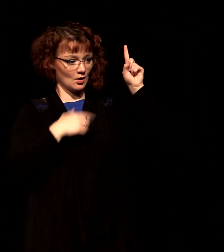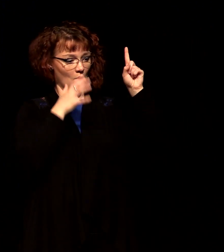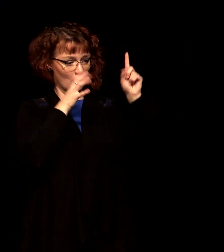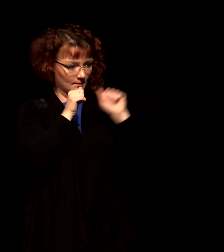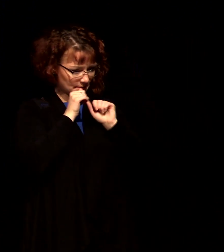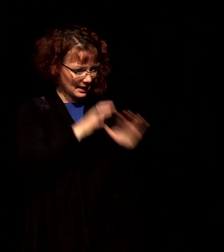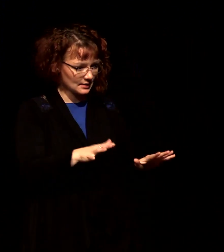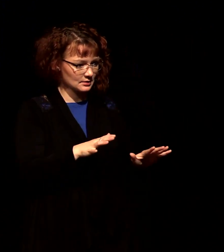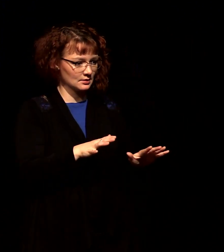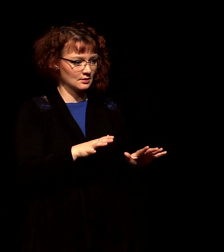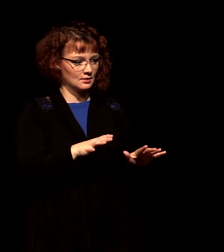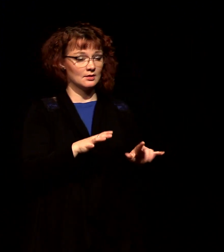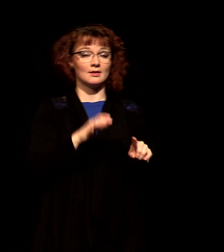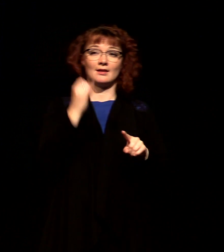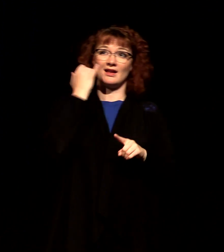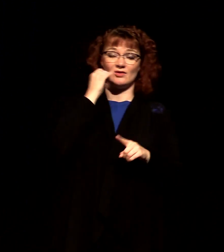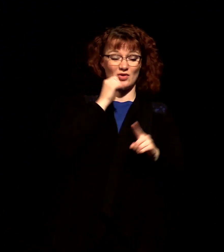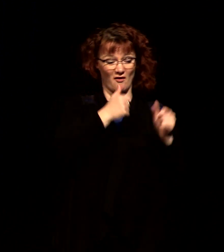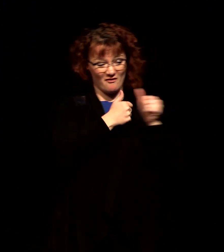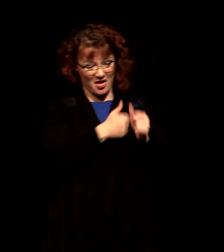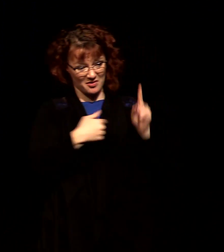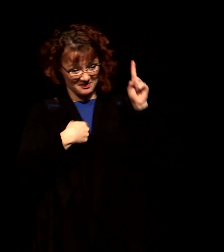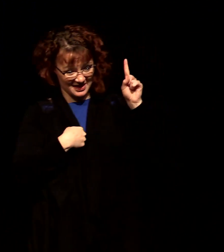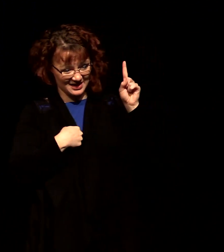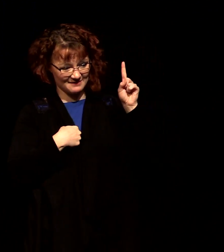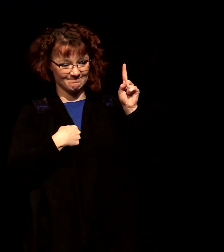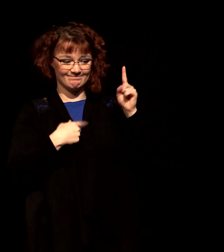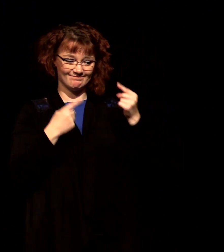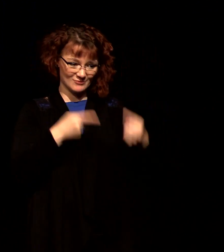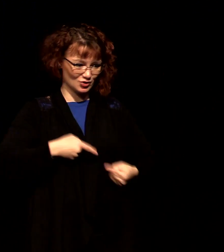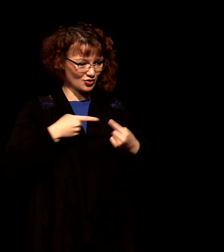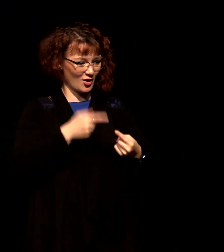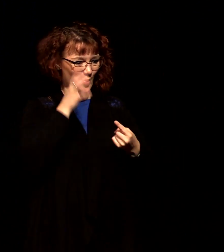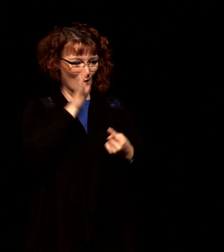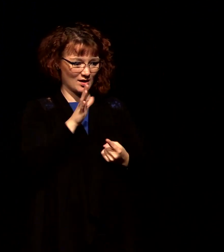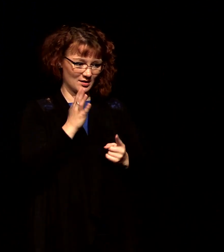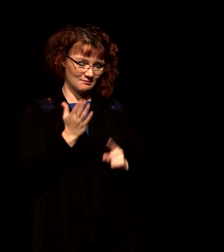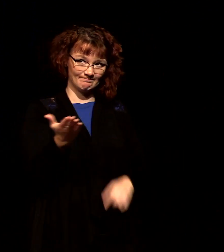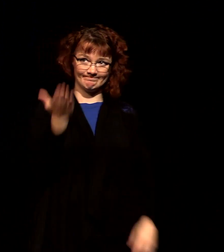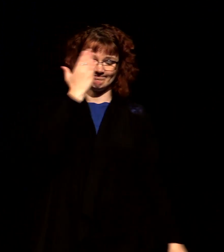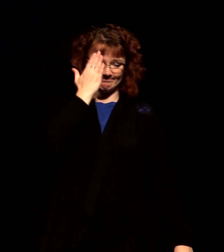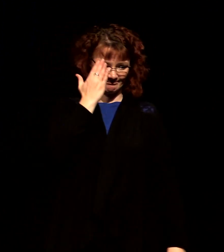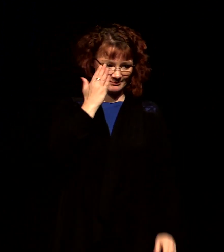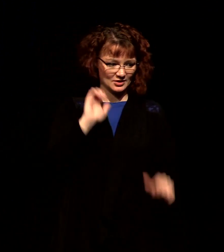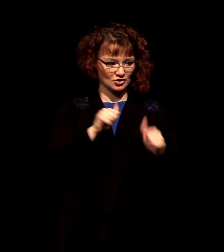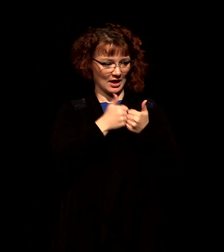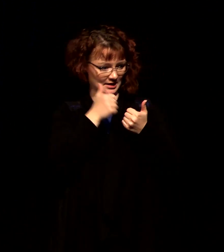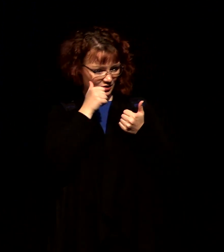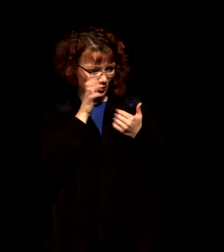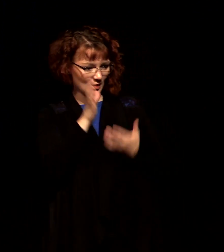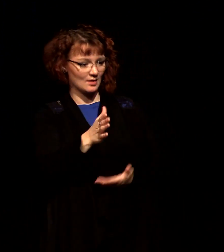punishment is going to come upon you. And he's looking at this. And he's looking at the promises of God and saying, God, Your